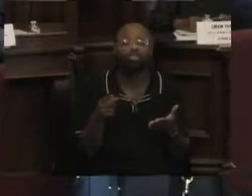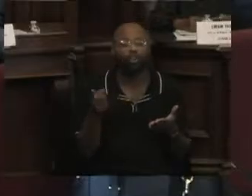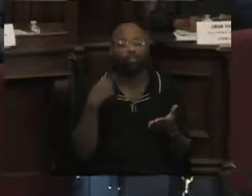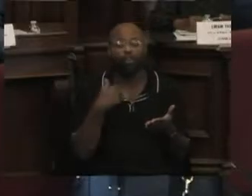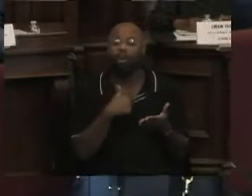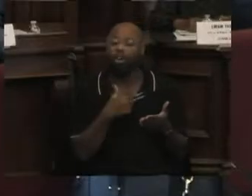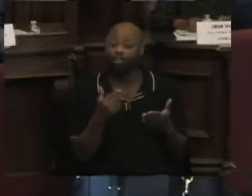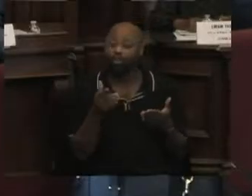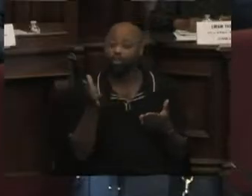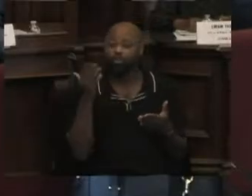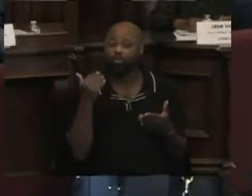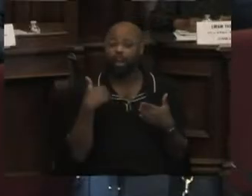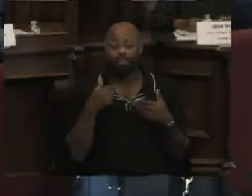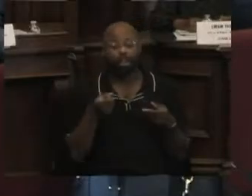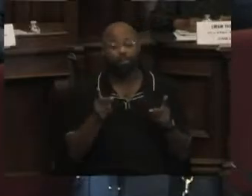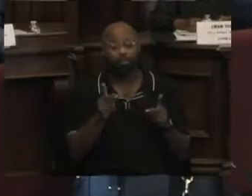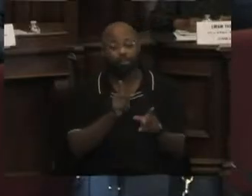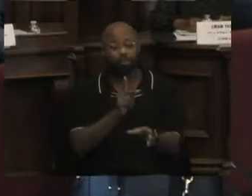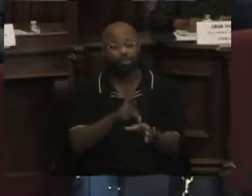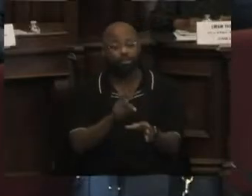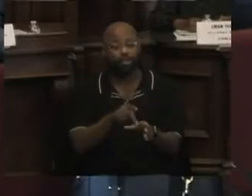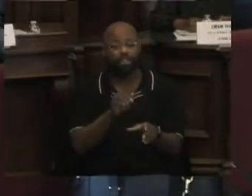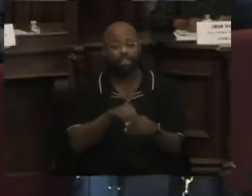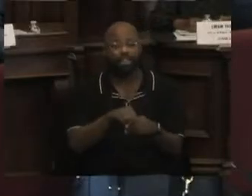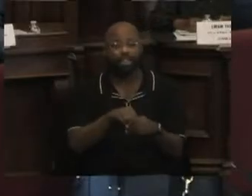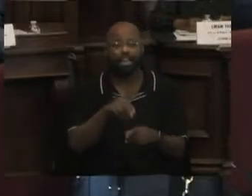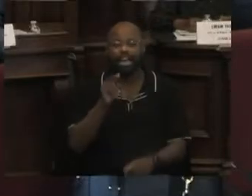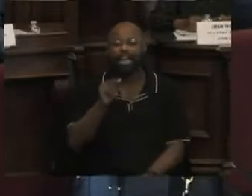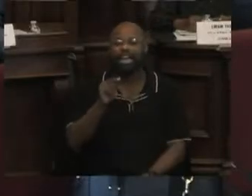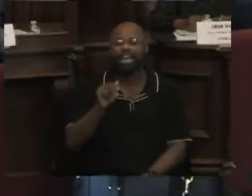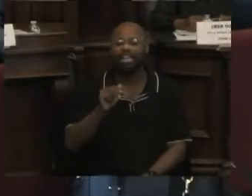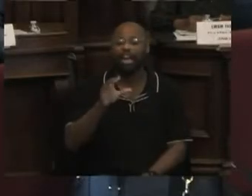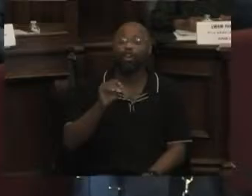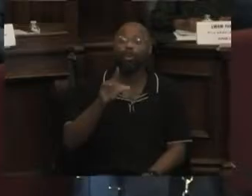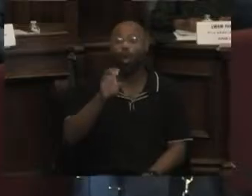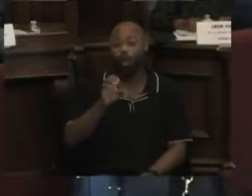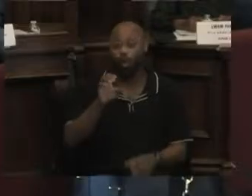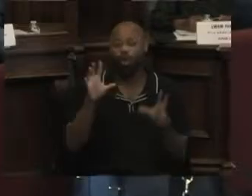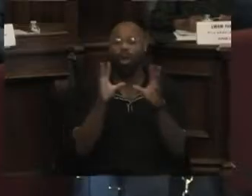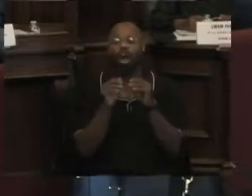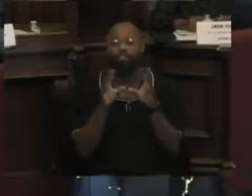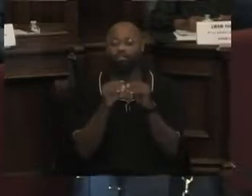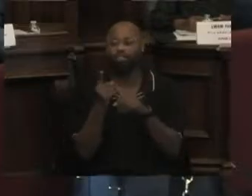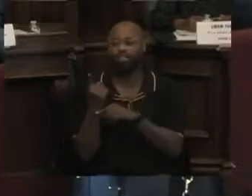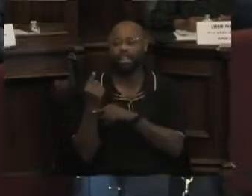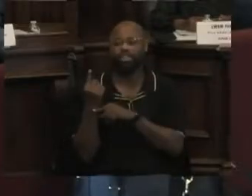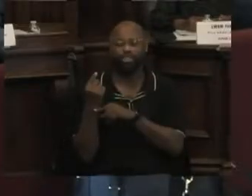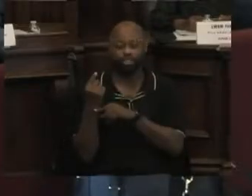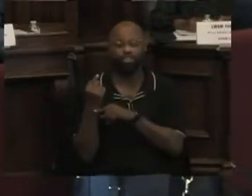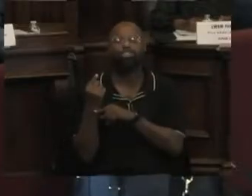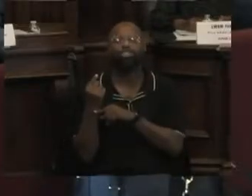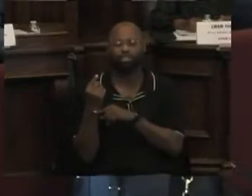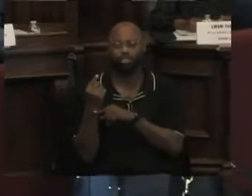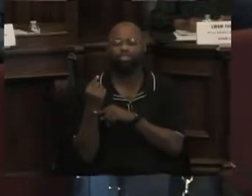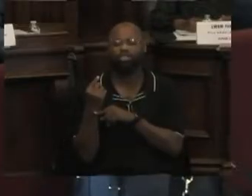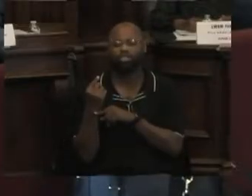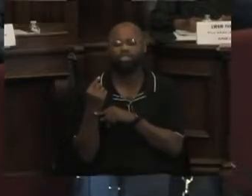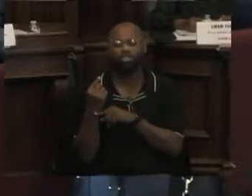strategic engagement with outcomes. And for those of us who had the opportunity to